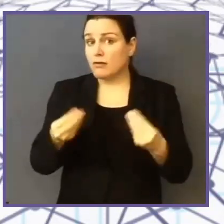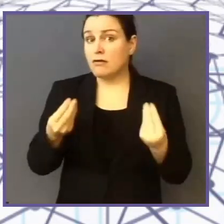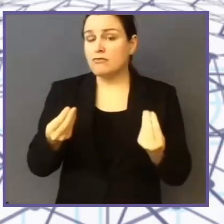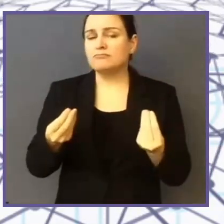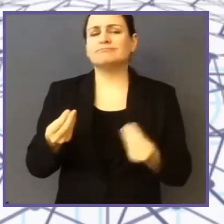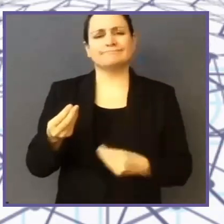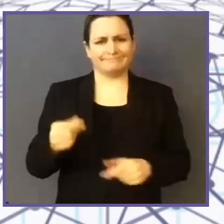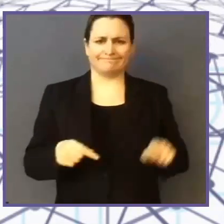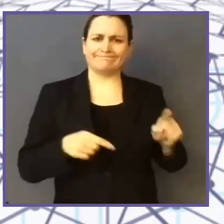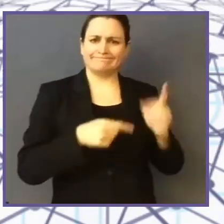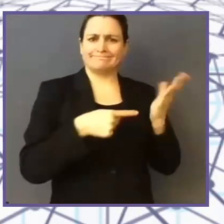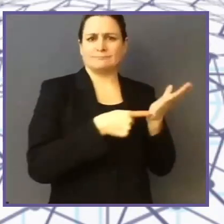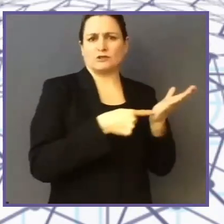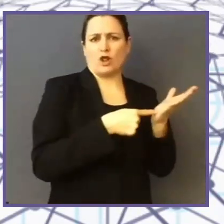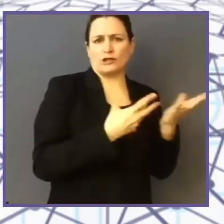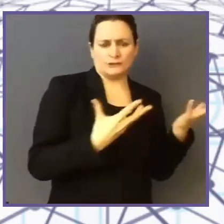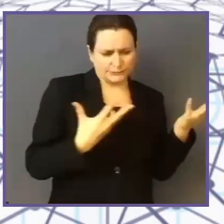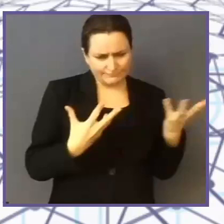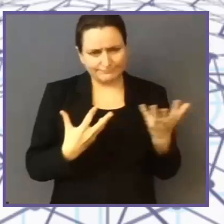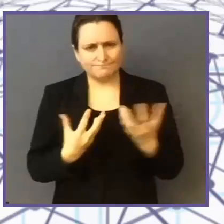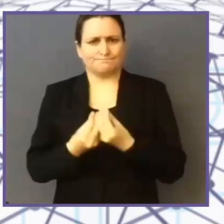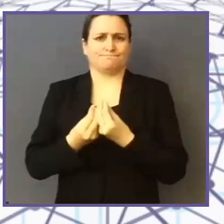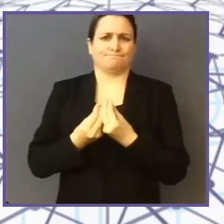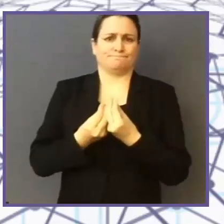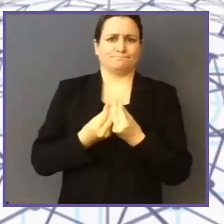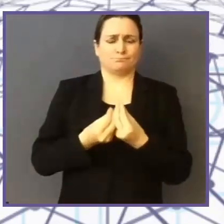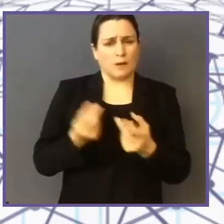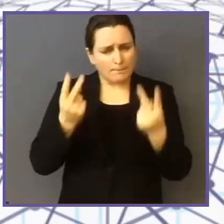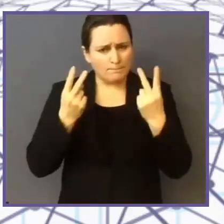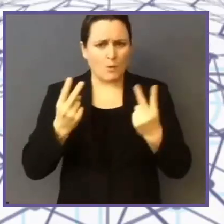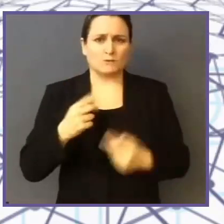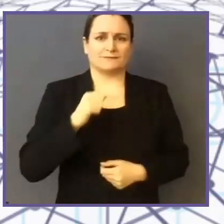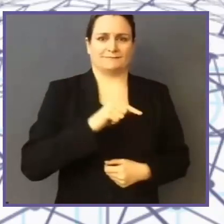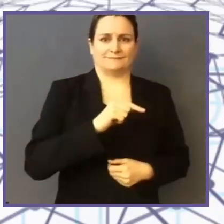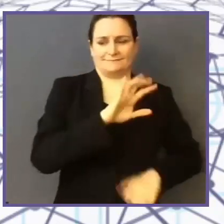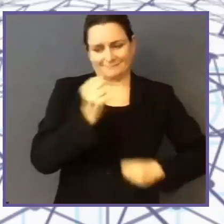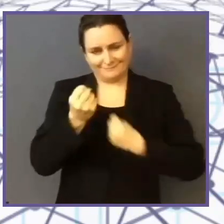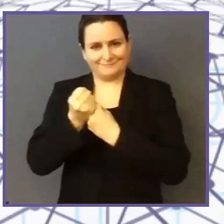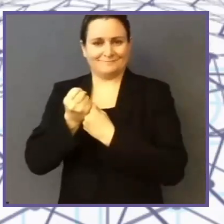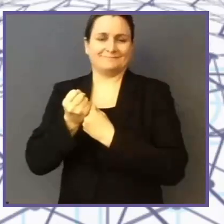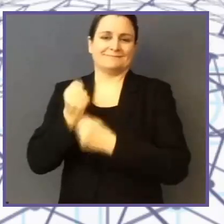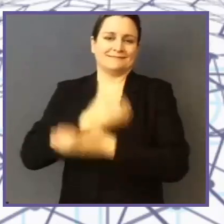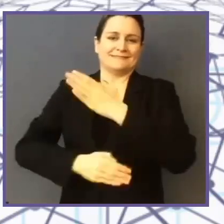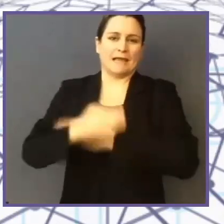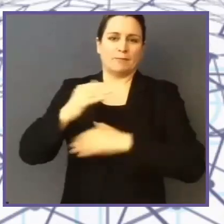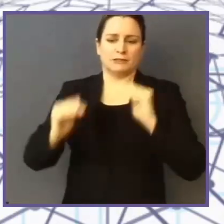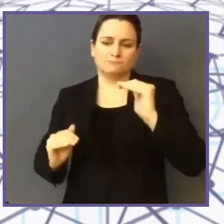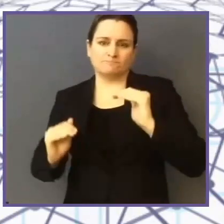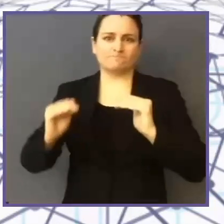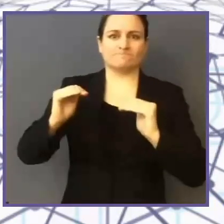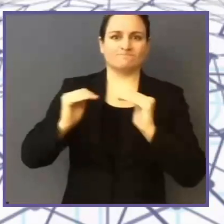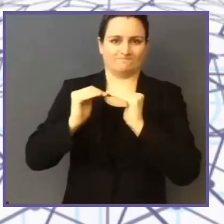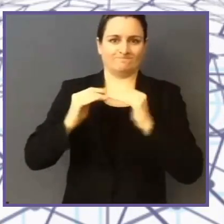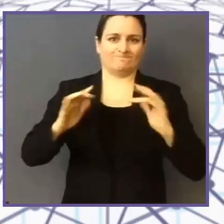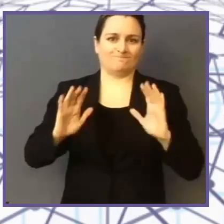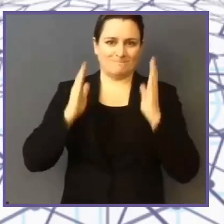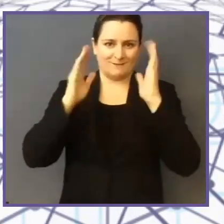The UN partnership on the Rights of Persons with Disabilities has recognised three conditions